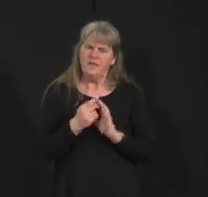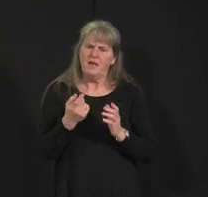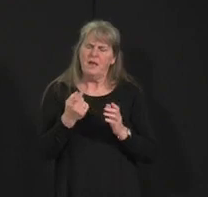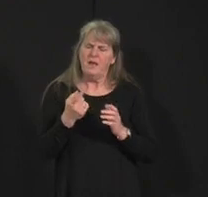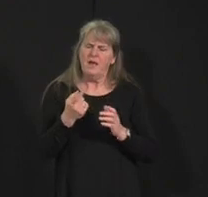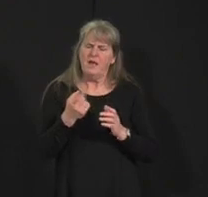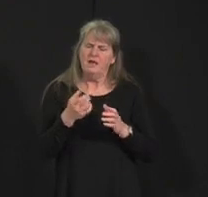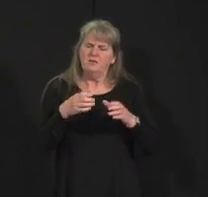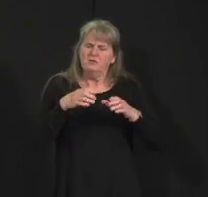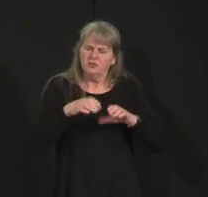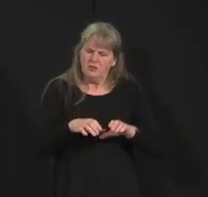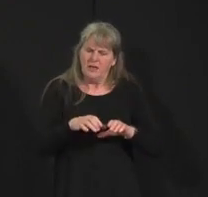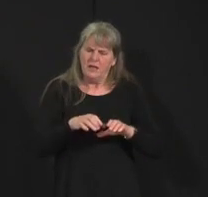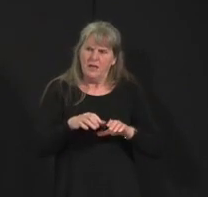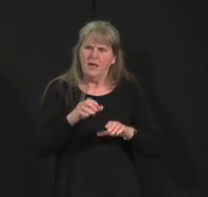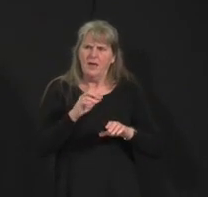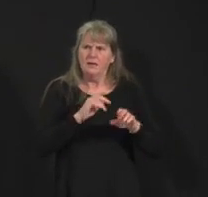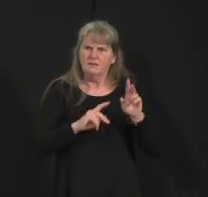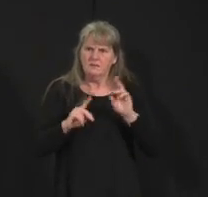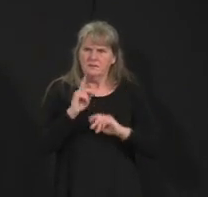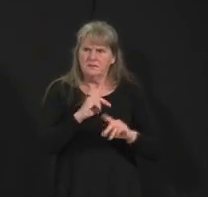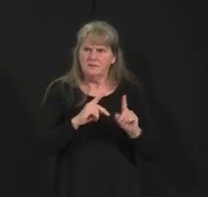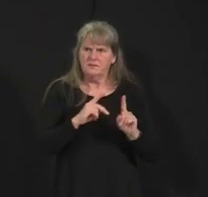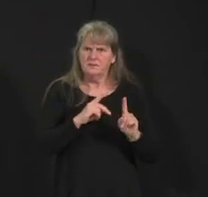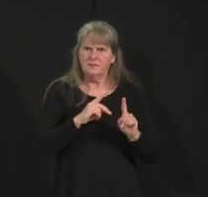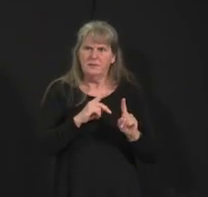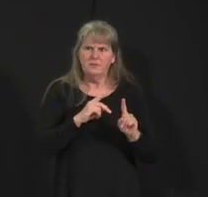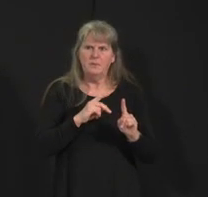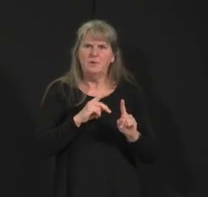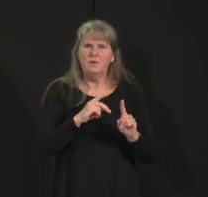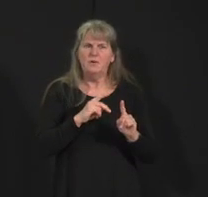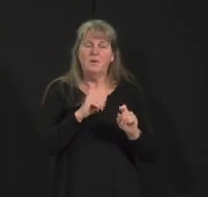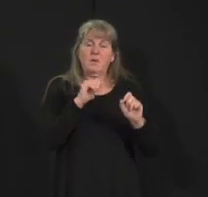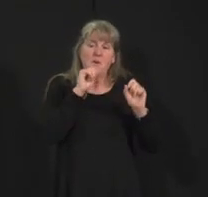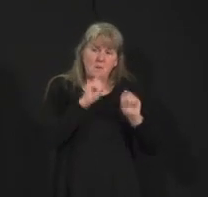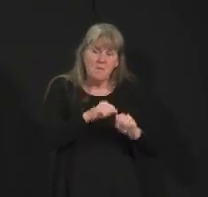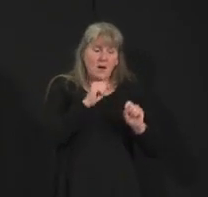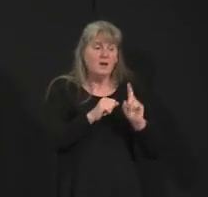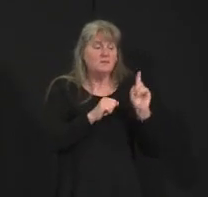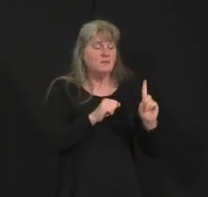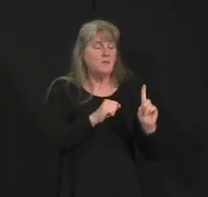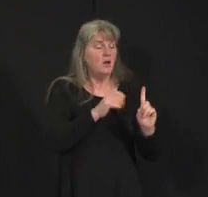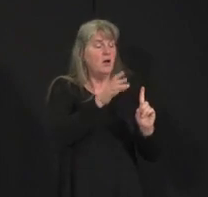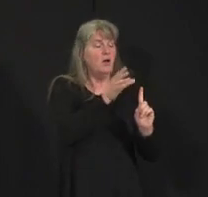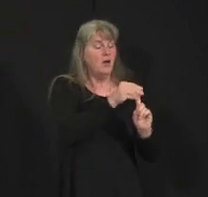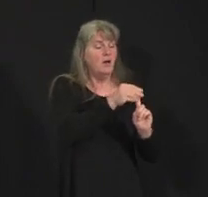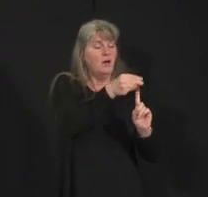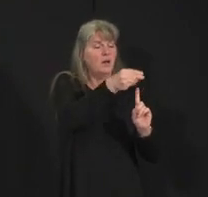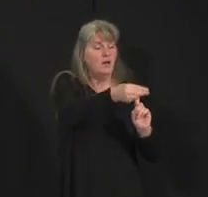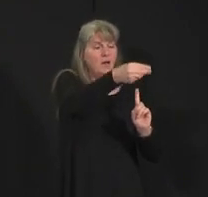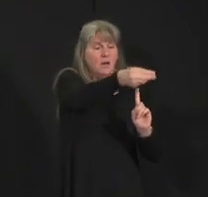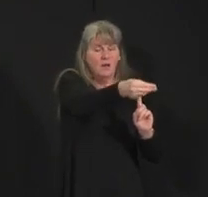chance that people... And had made some contact? Or that is what the